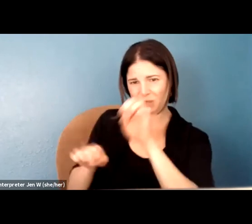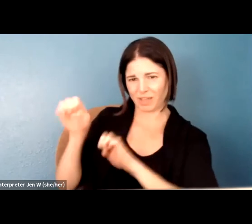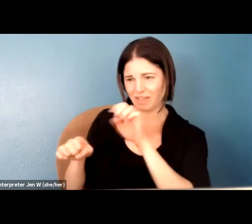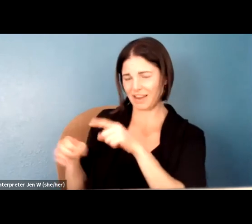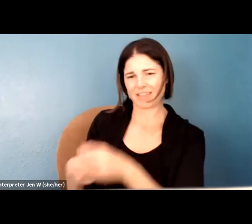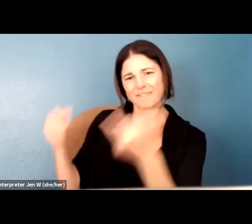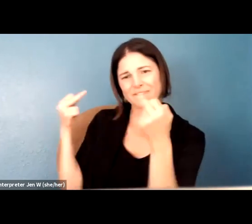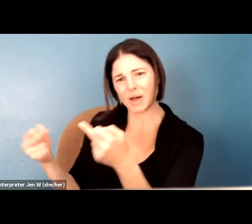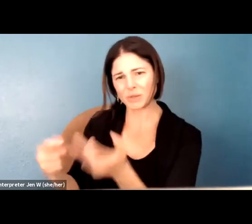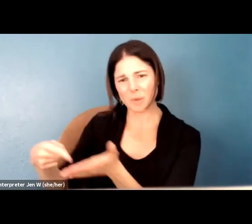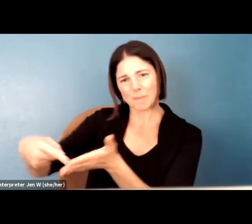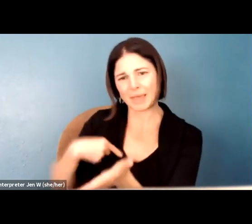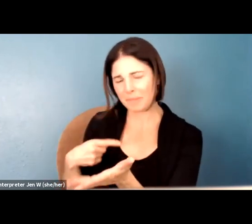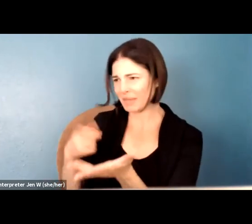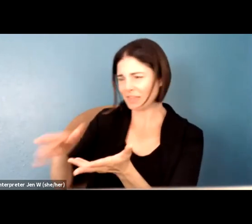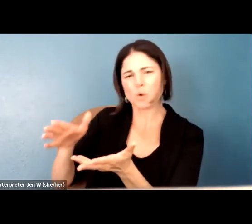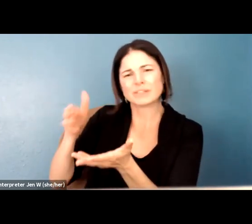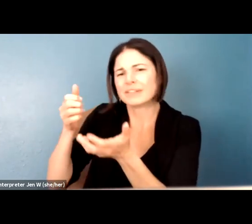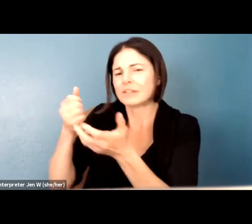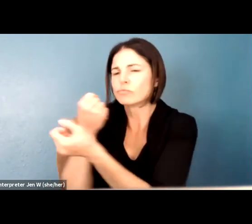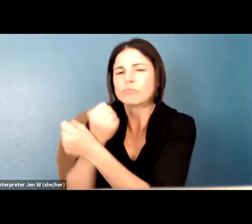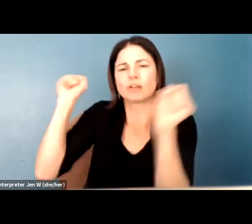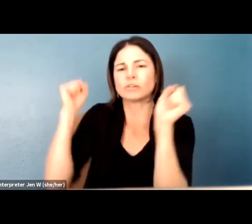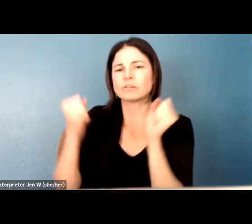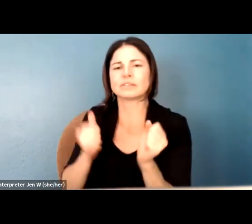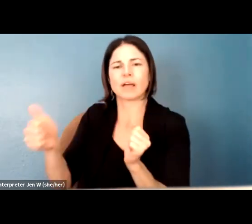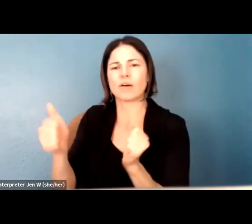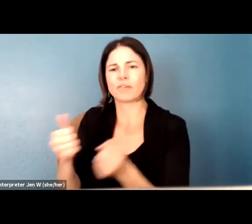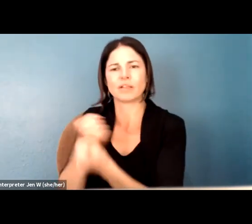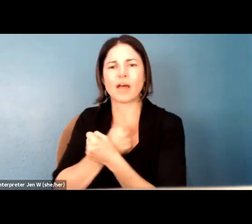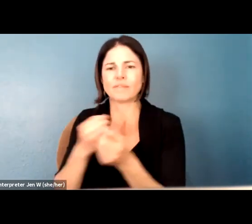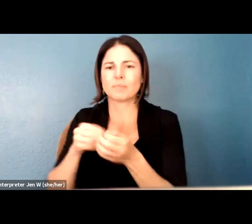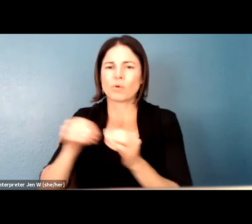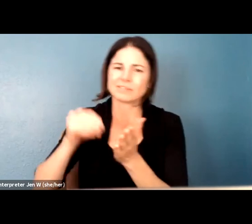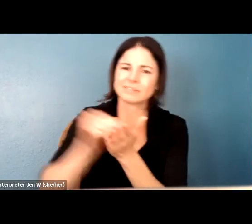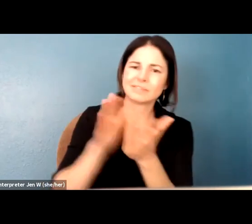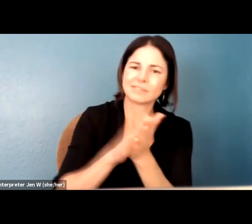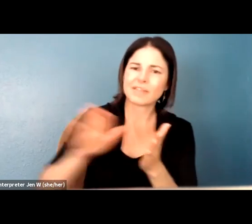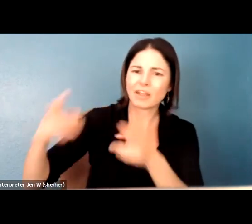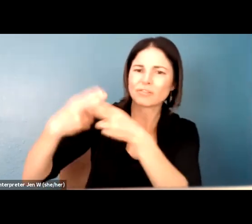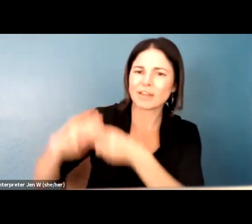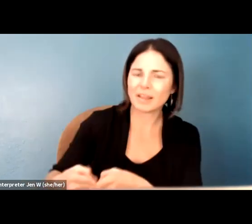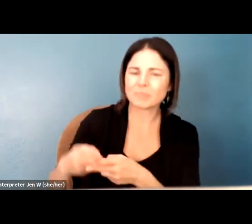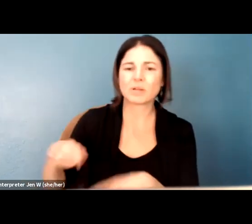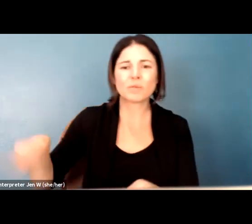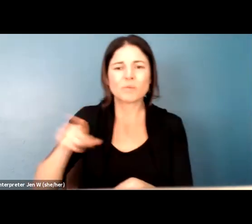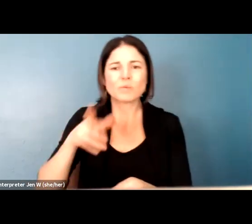pay me radical self love declarations sight black women, those introverted socially anxious black women who serve up